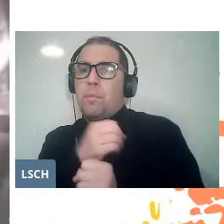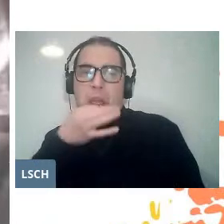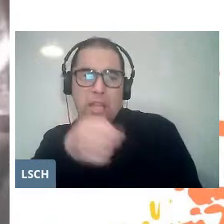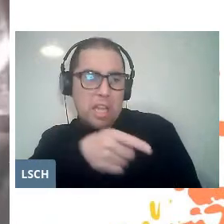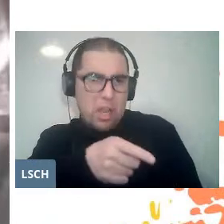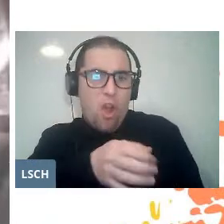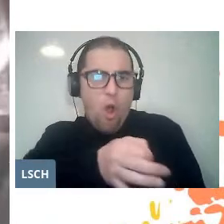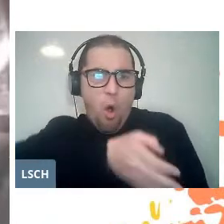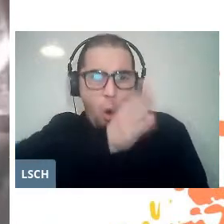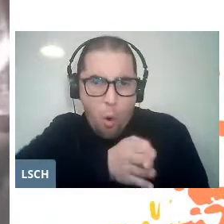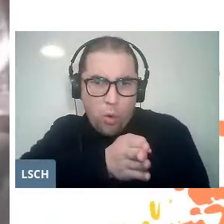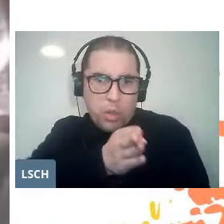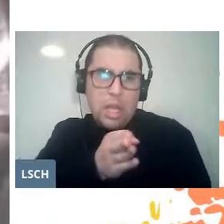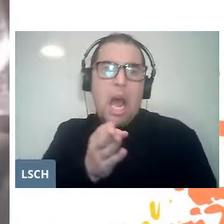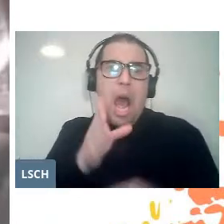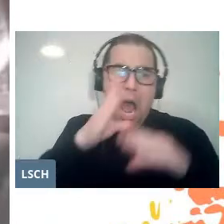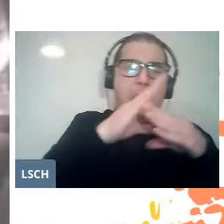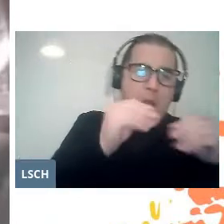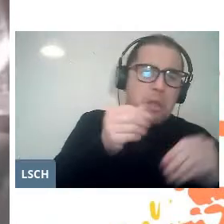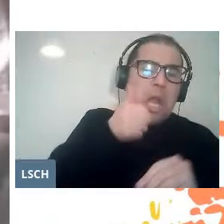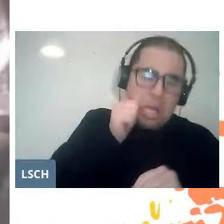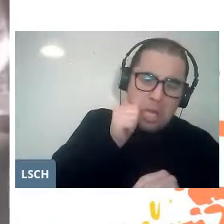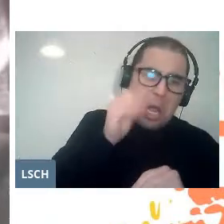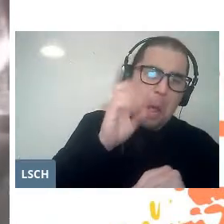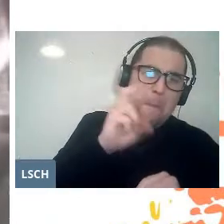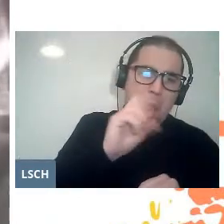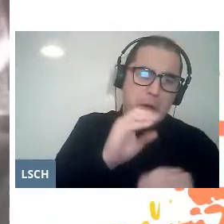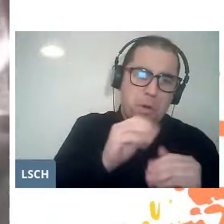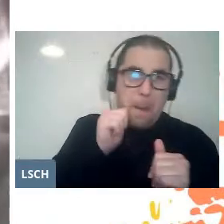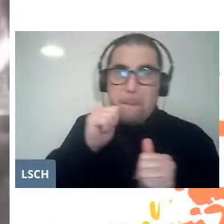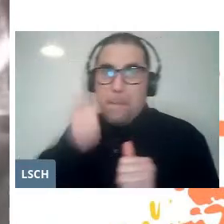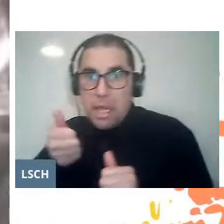one a baroque night and got up one morning on pre-classicism.